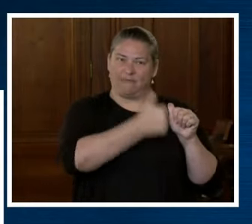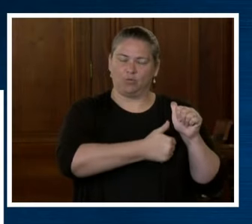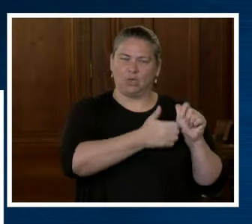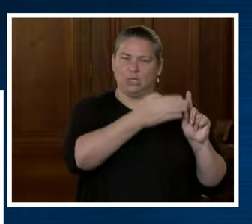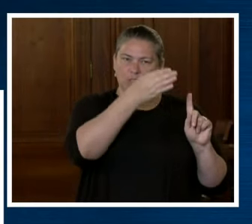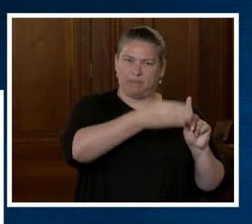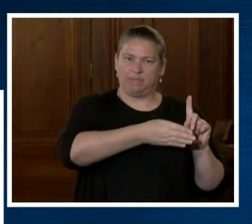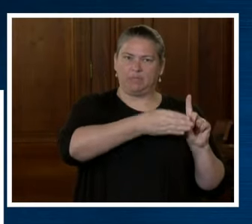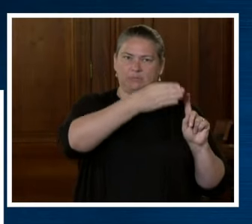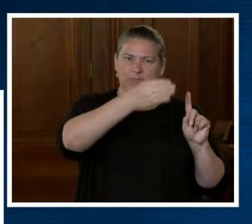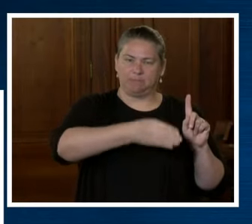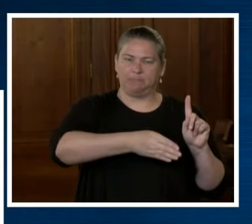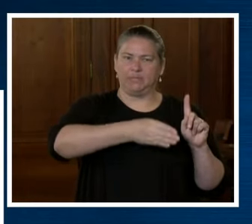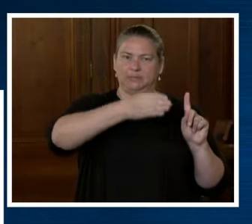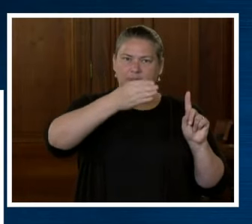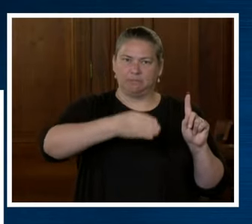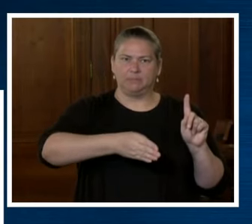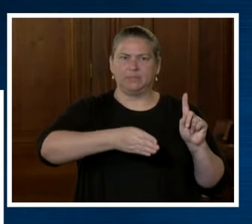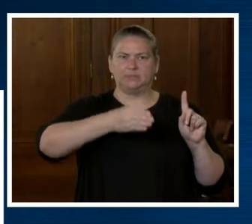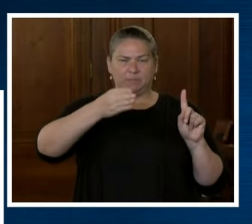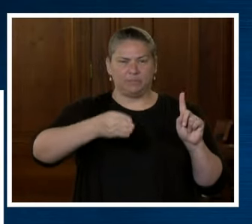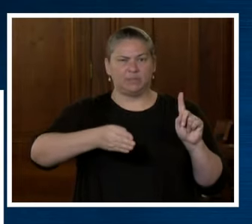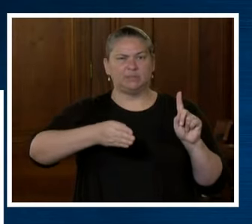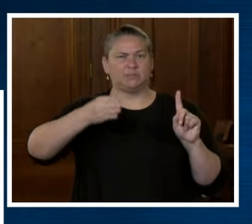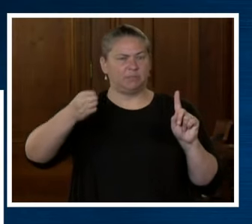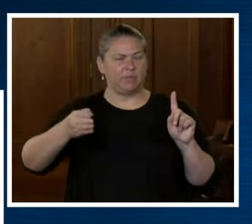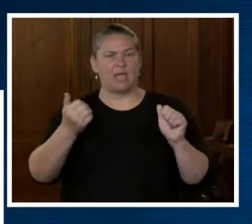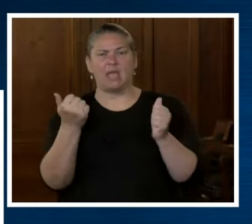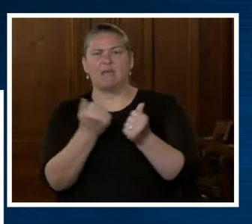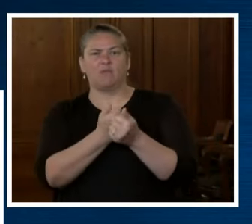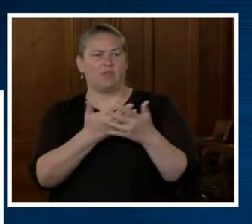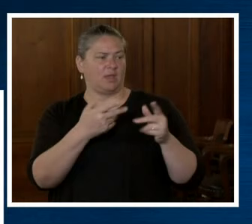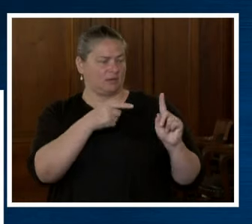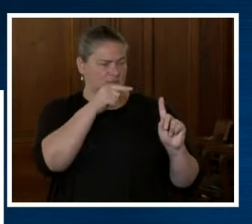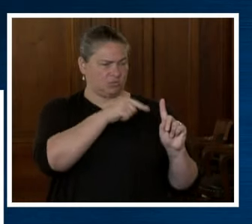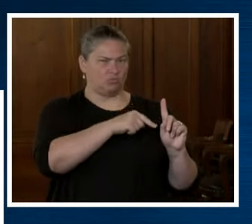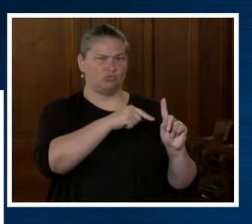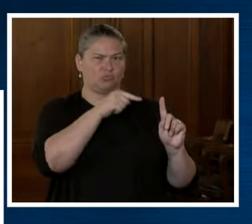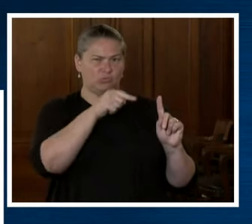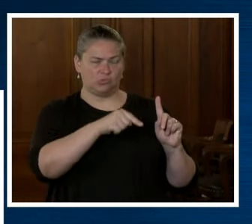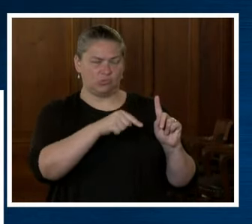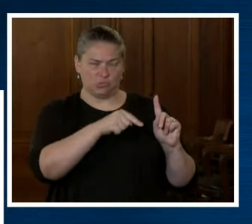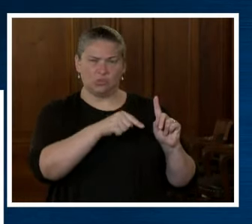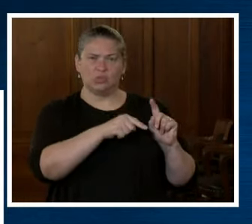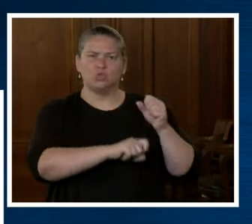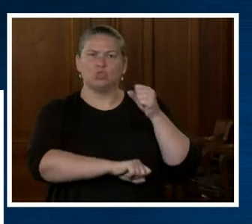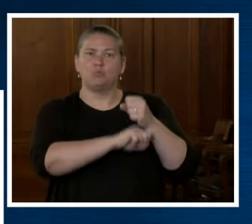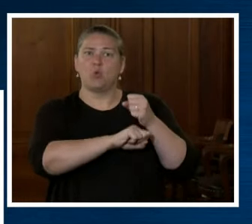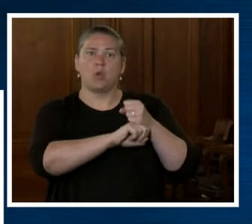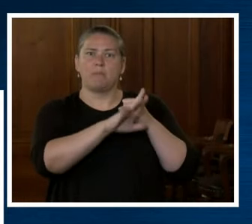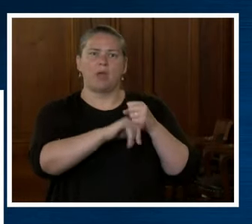SO REMEMBER THAT WE ONLY STARTED